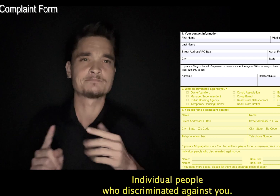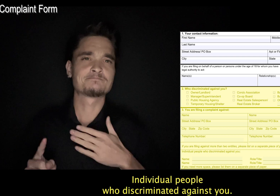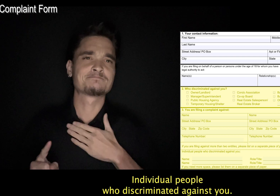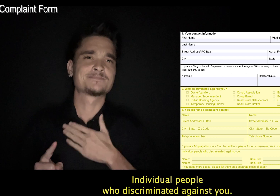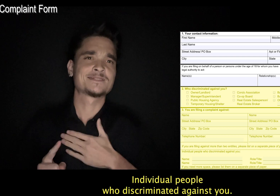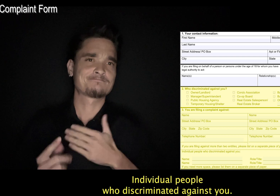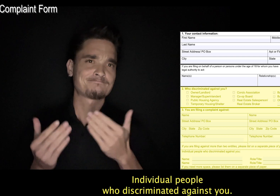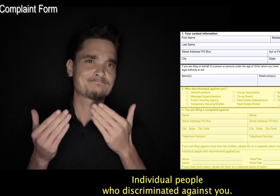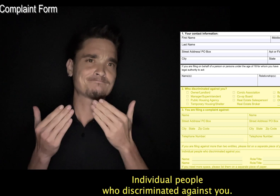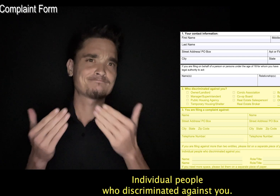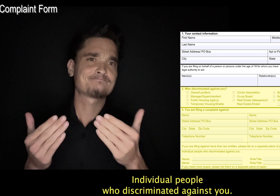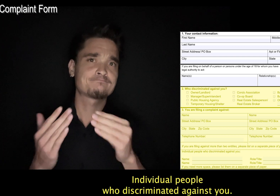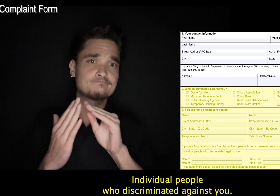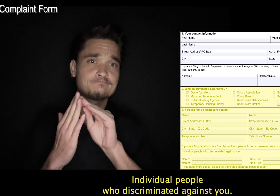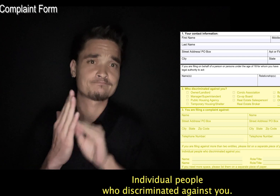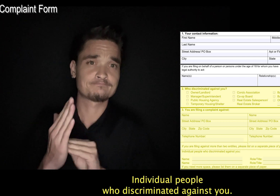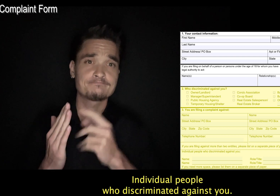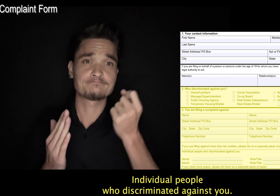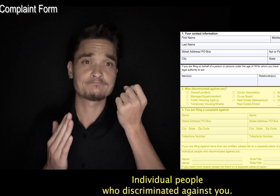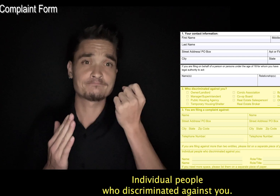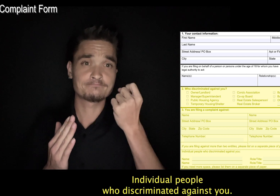Individual people who discriminated against you.